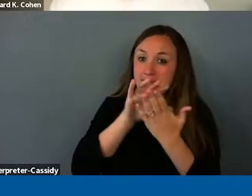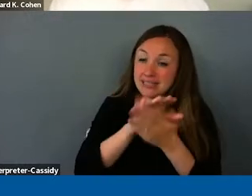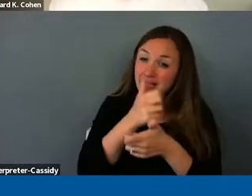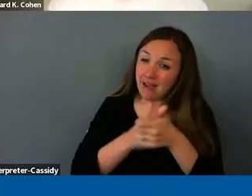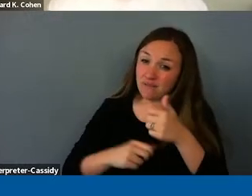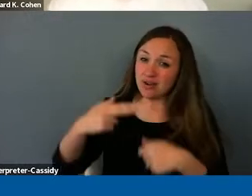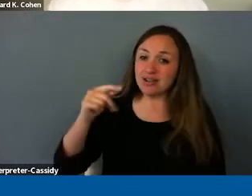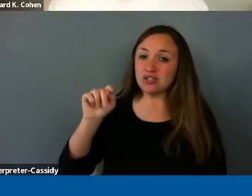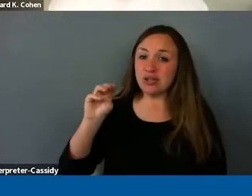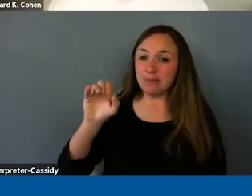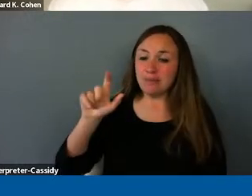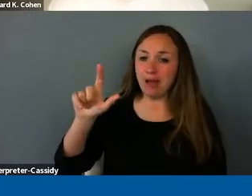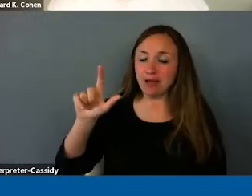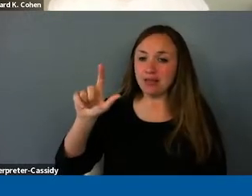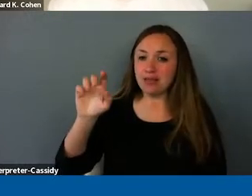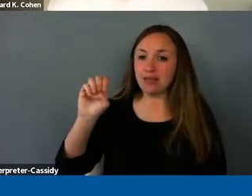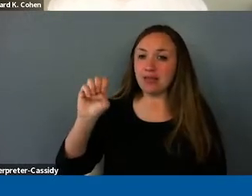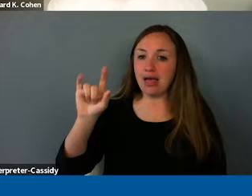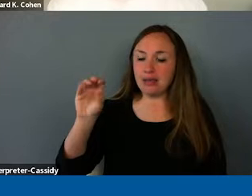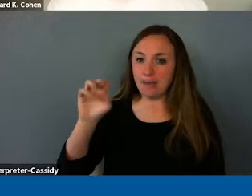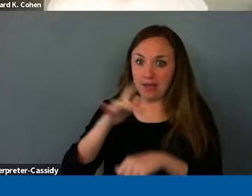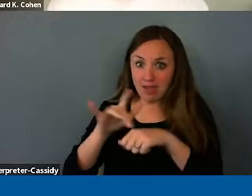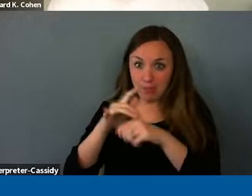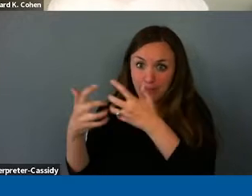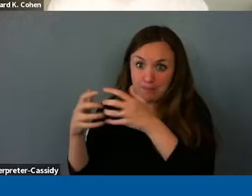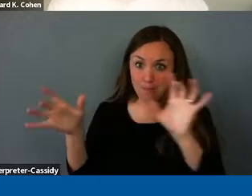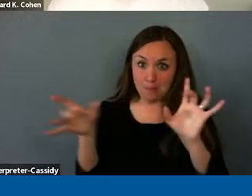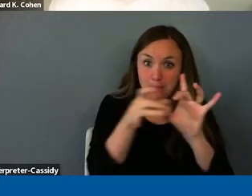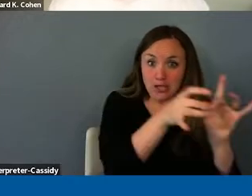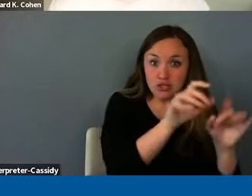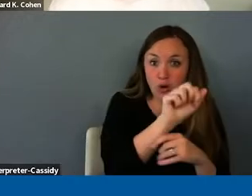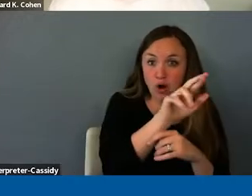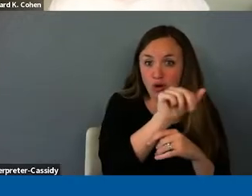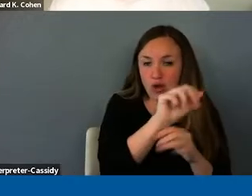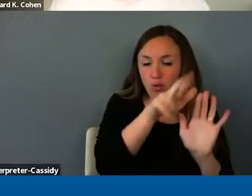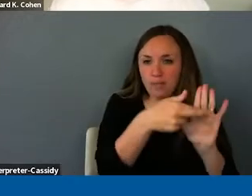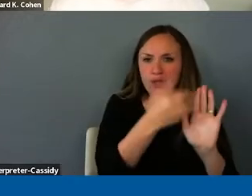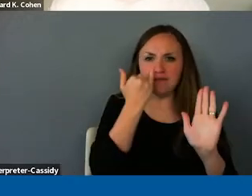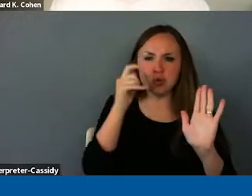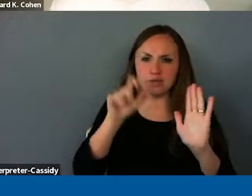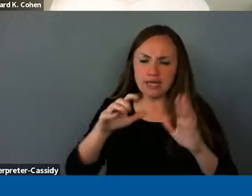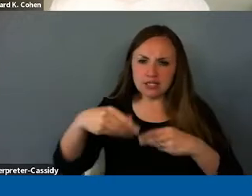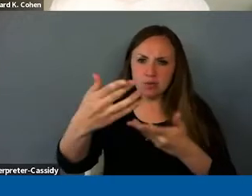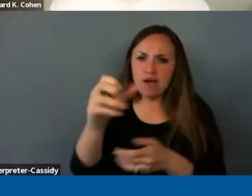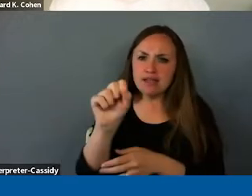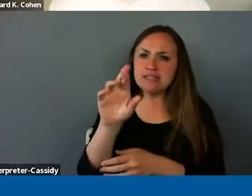and it matches to an ARIA role. So if you need to provide semantics, you can easily find out if there's an HTML element you can use.